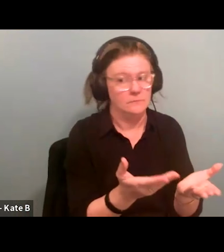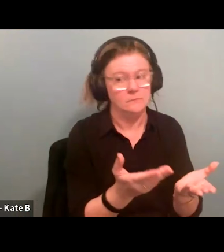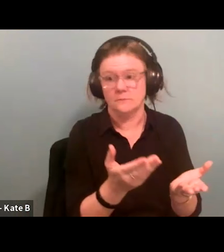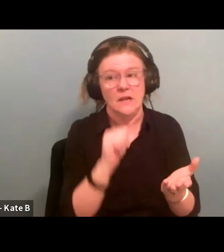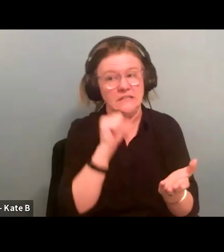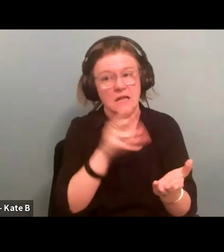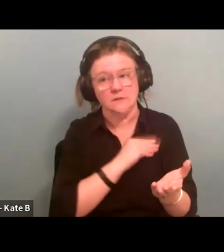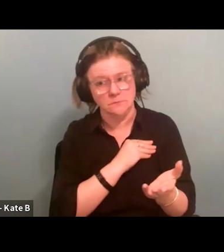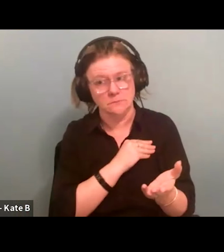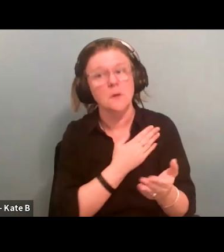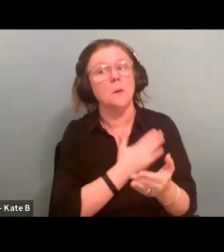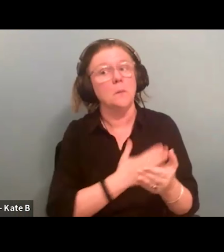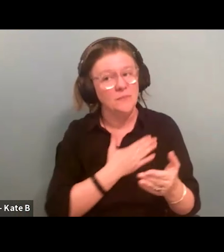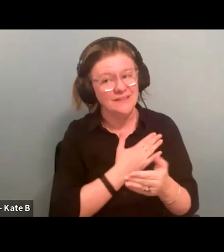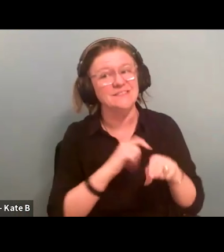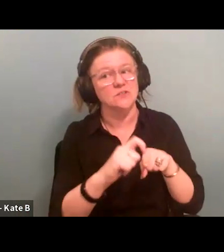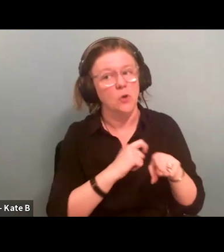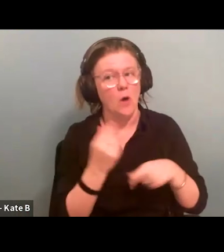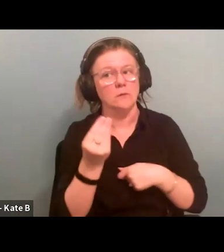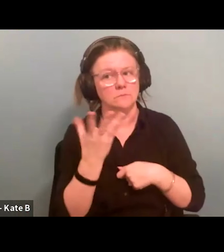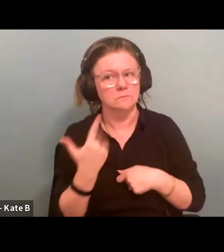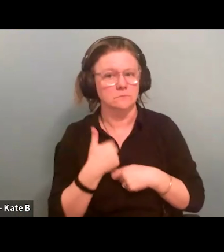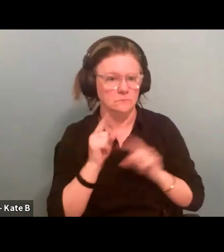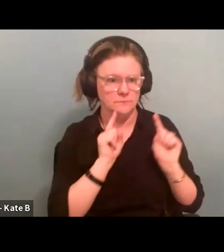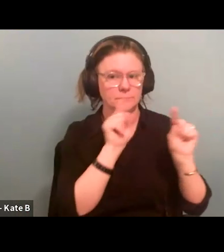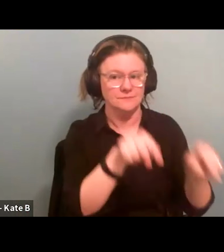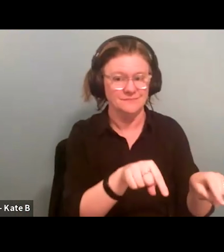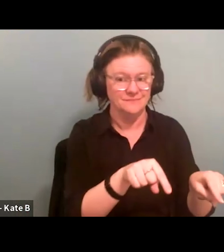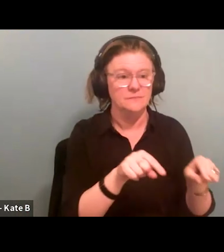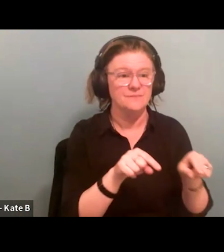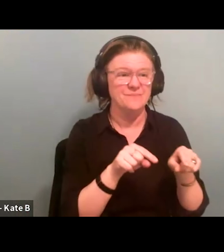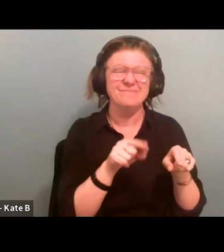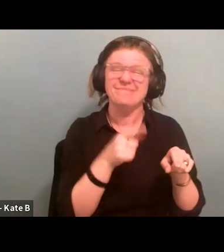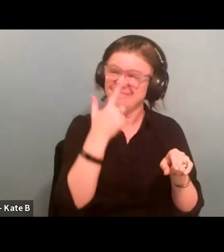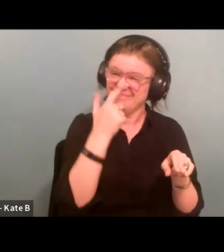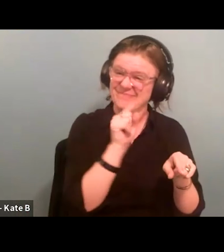Please call and let us go out there. Sometimes in those cases, I want to impart,